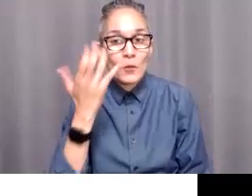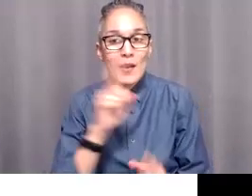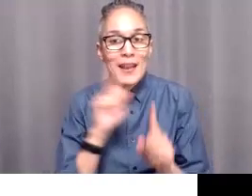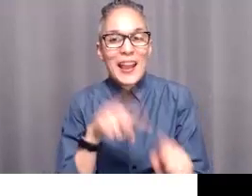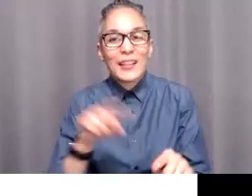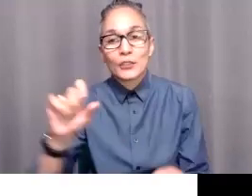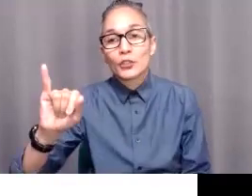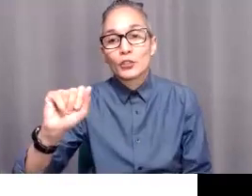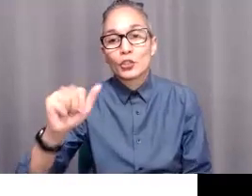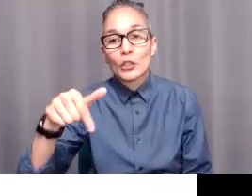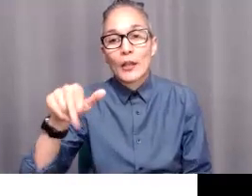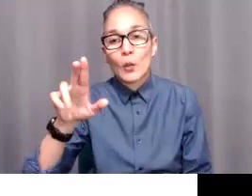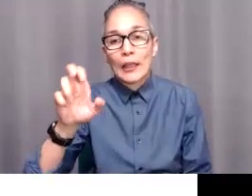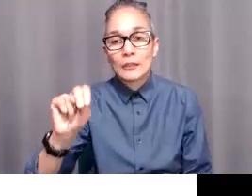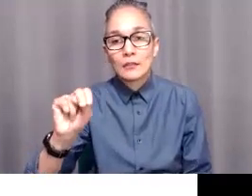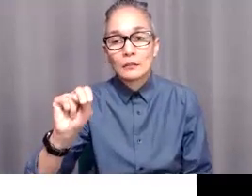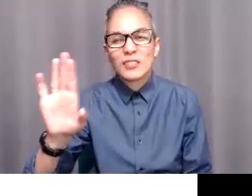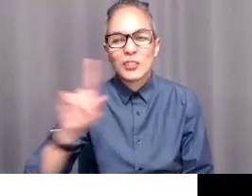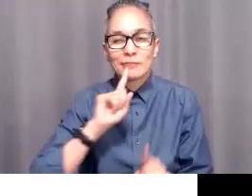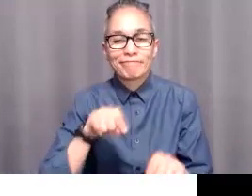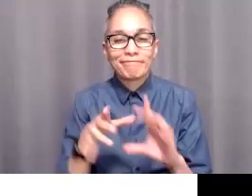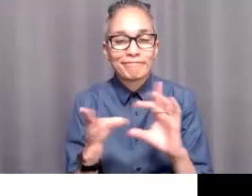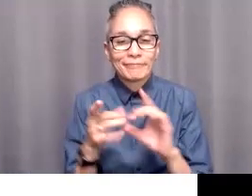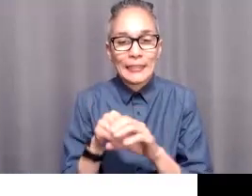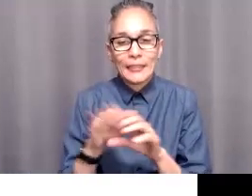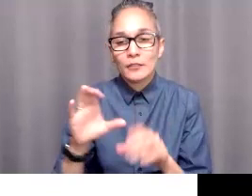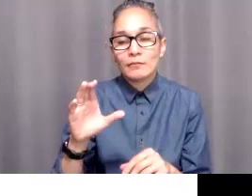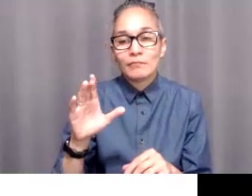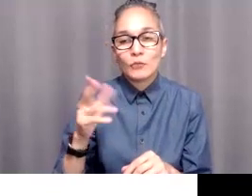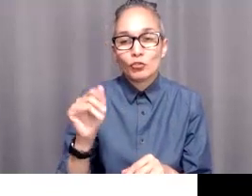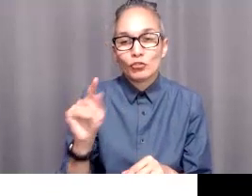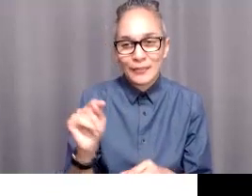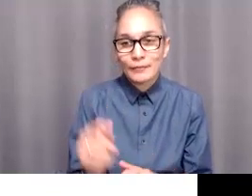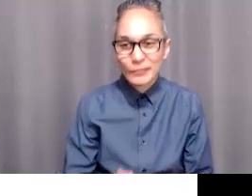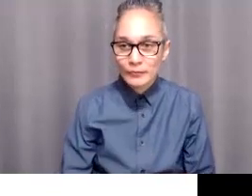contract. I know we're also talking with the union about,